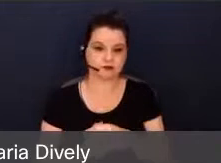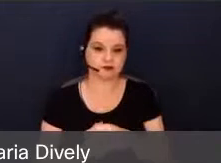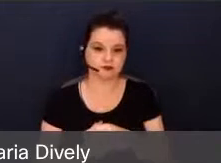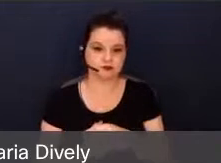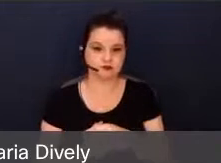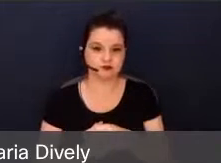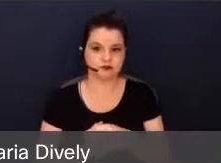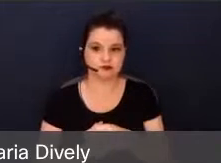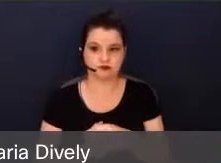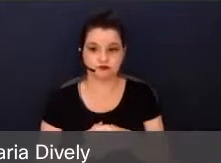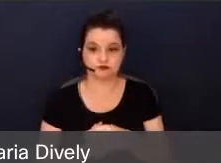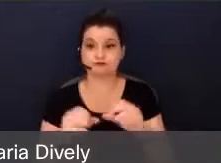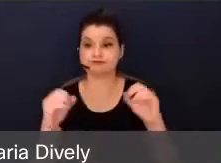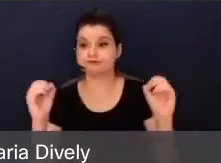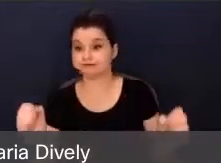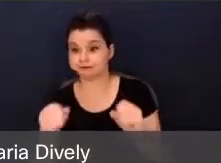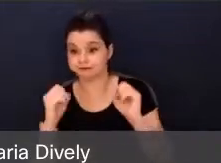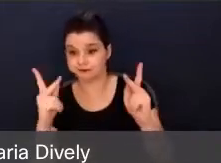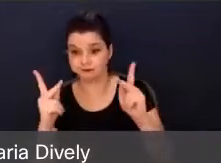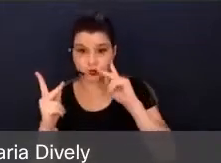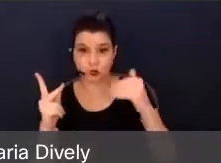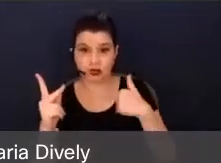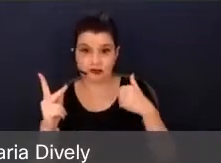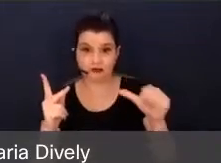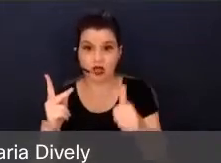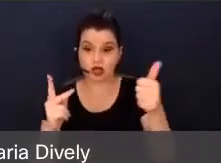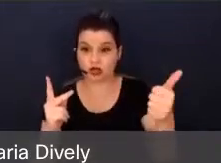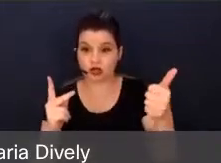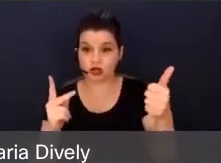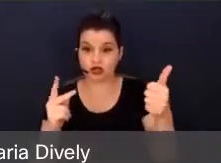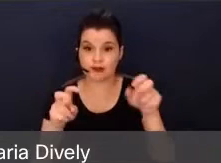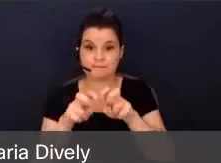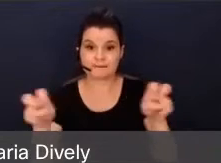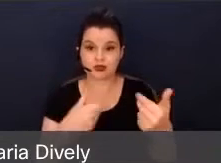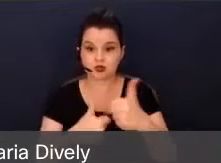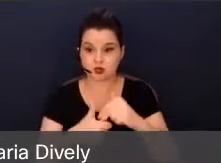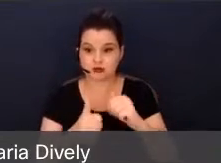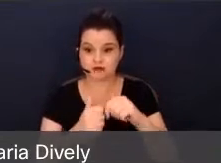All right, um, we have another, um, panelist joining us for the Q&A, uh,